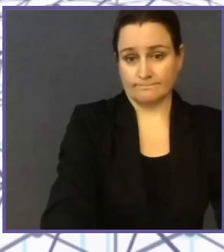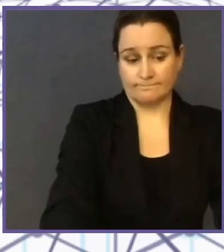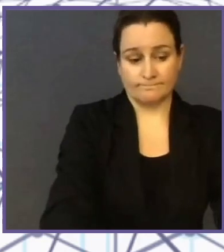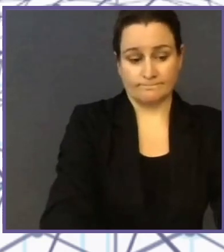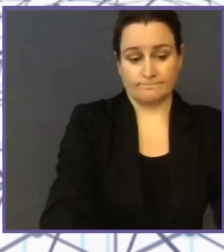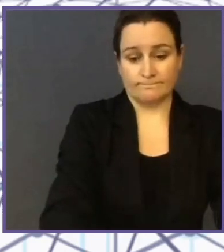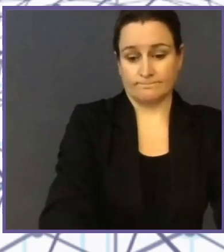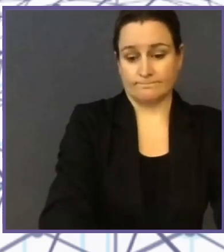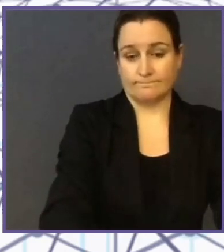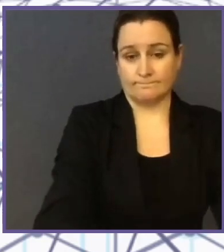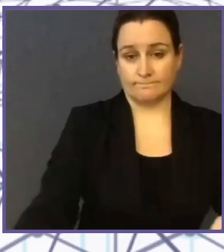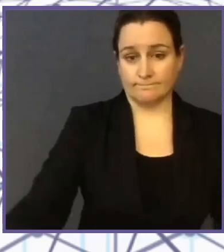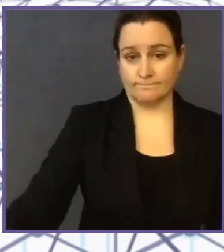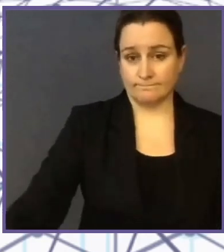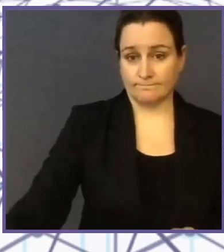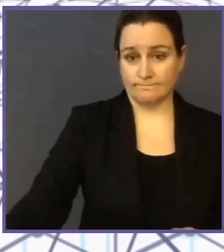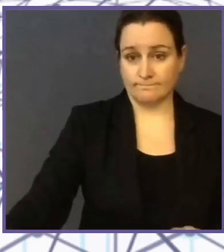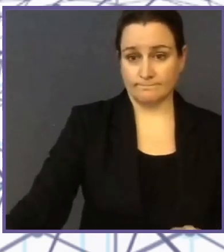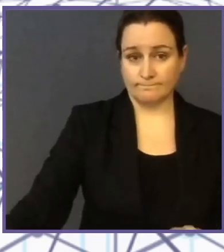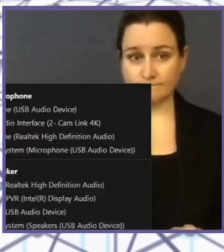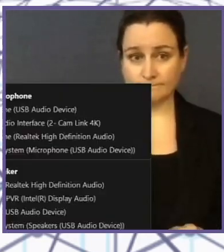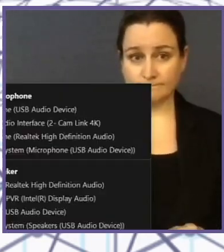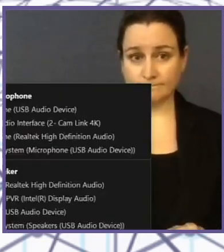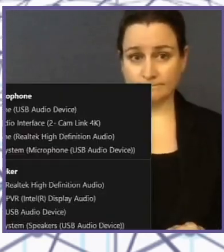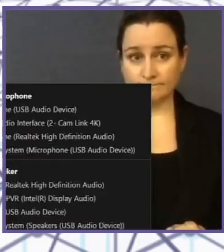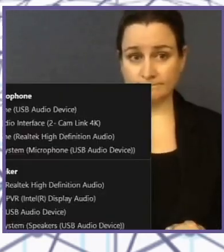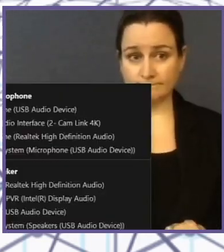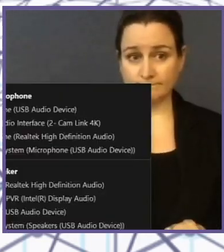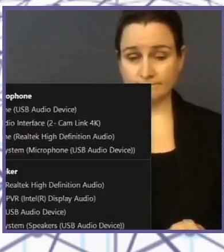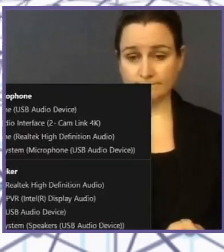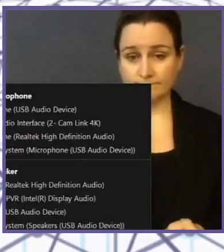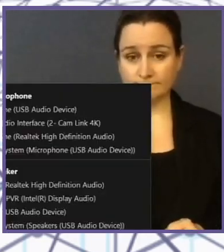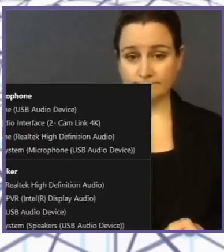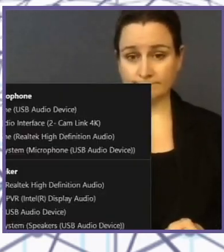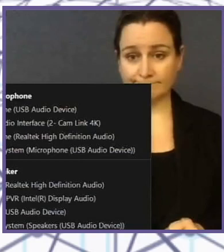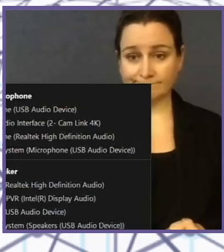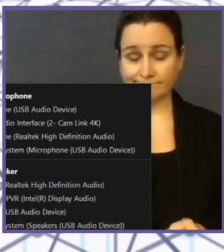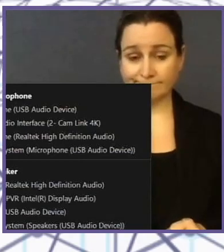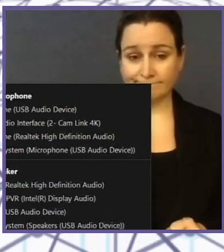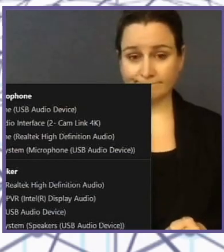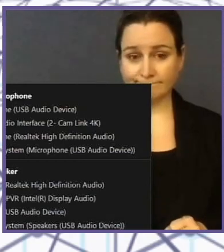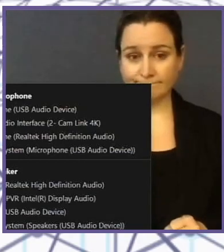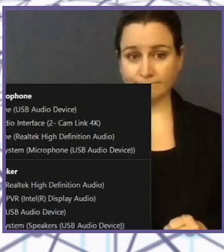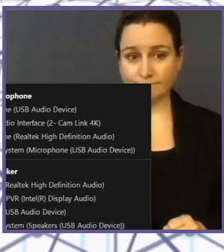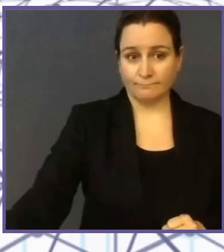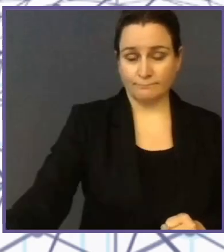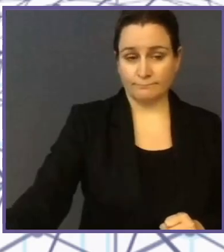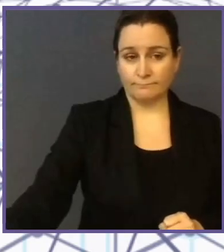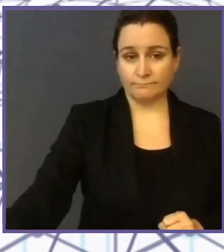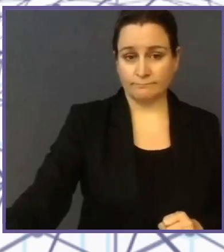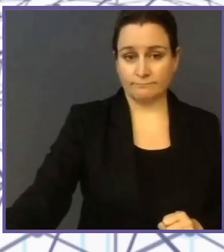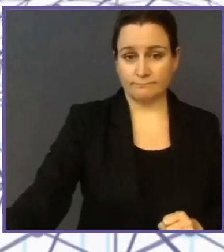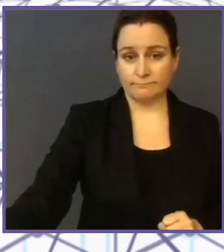That's why still people need to pay from their own pocket for accessing